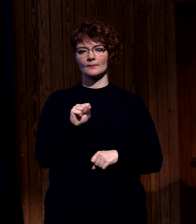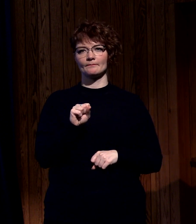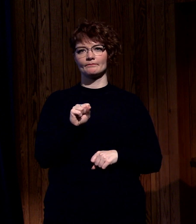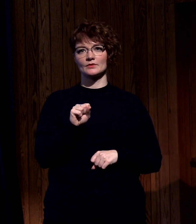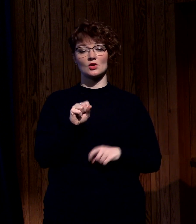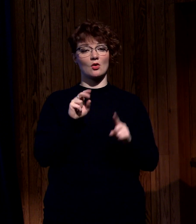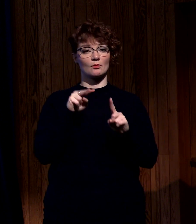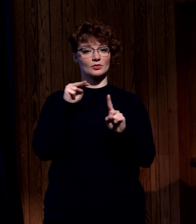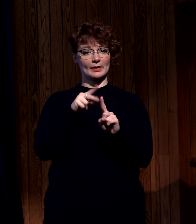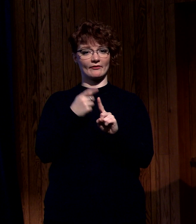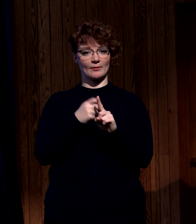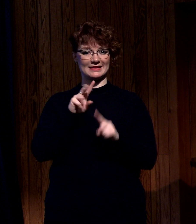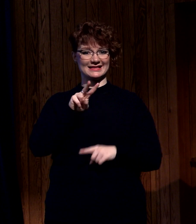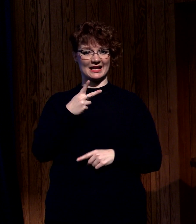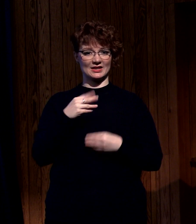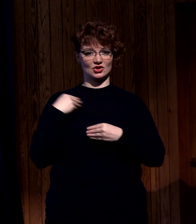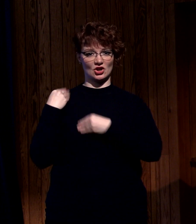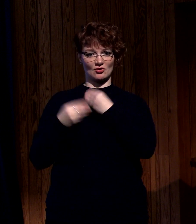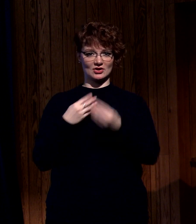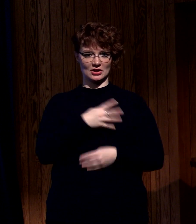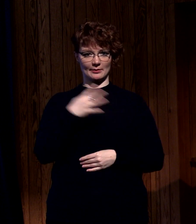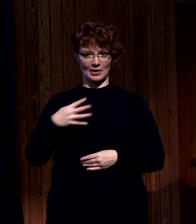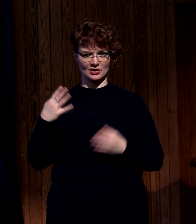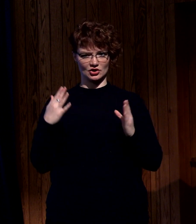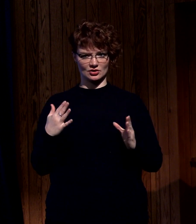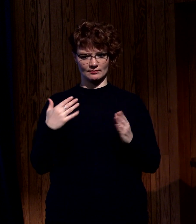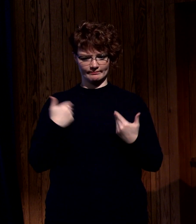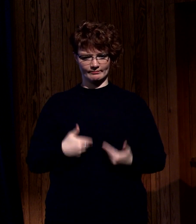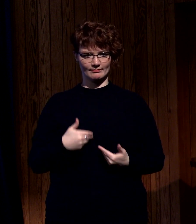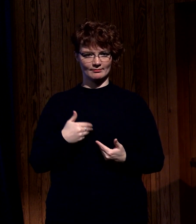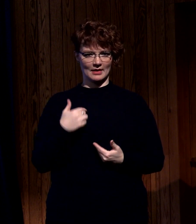second generation immigrant child like myself, is seeing the